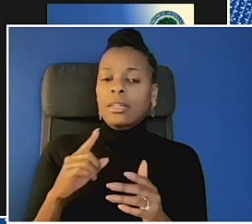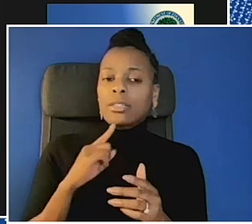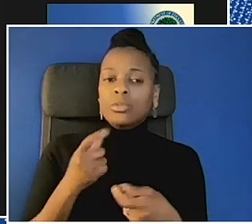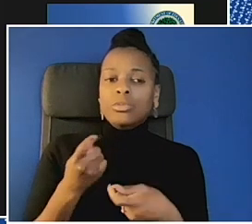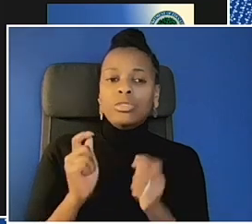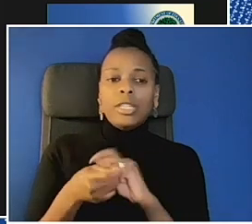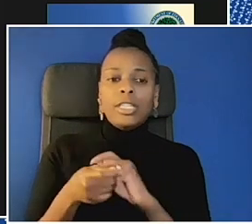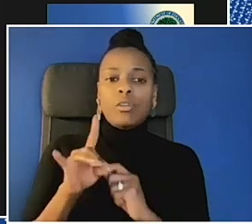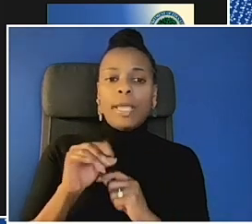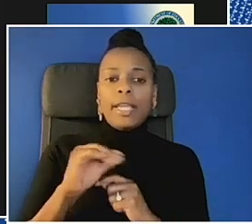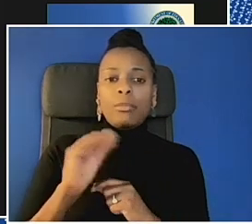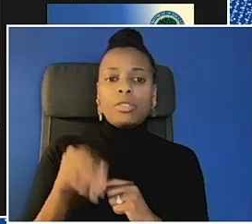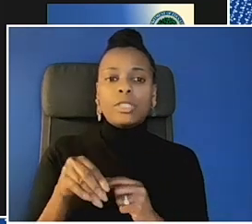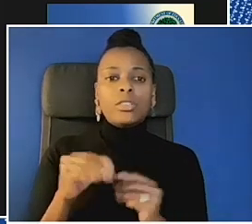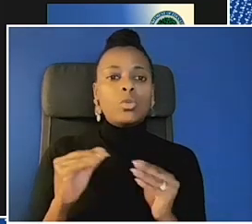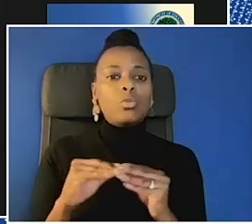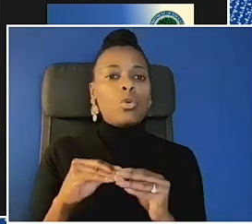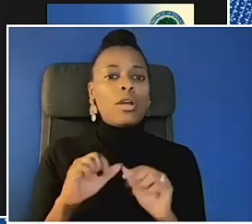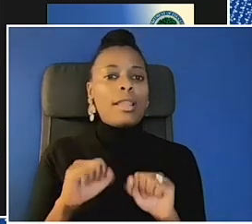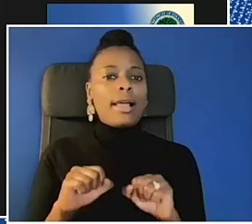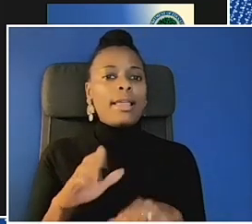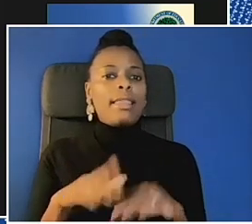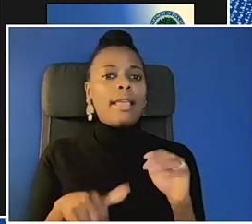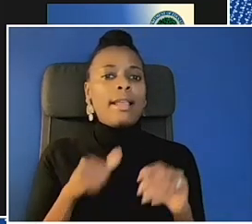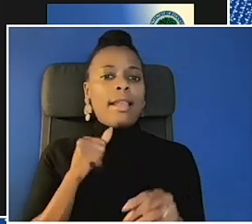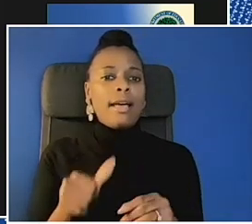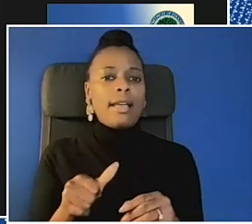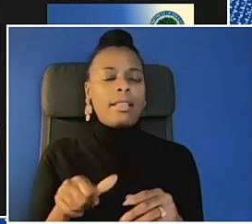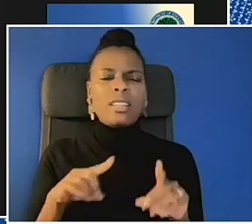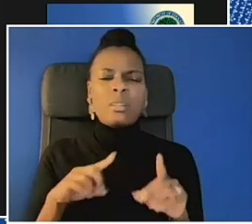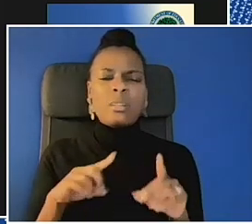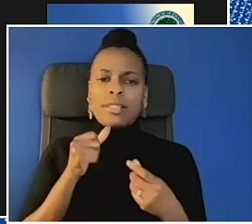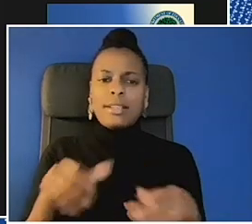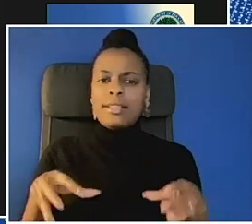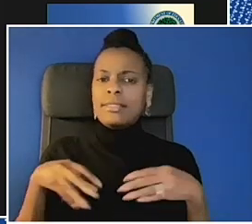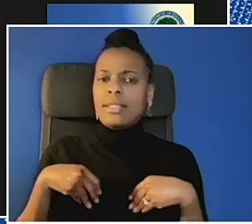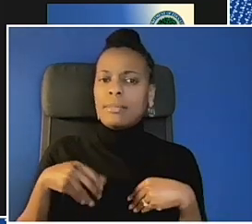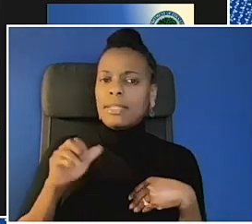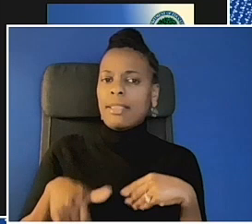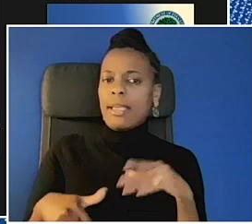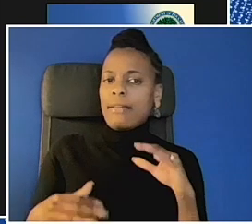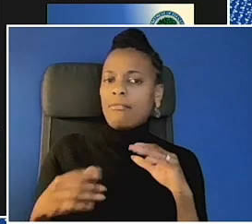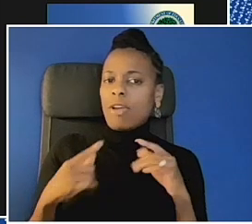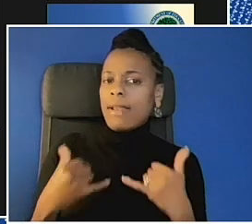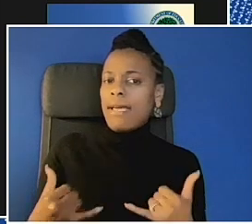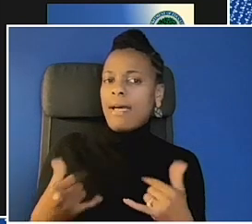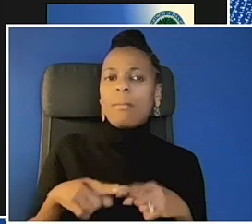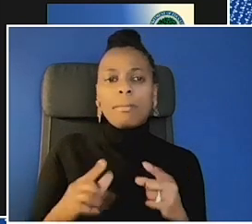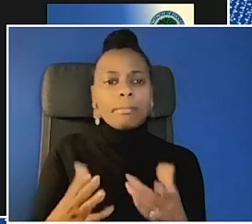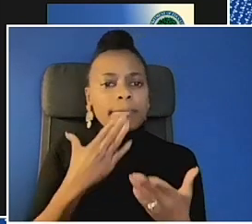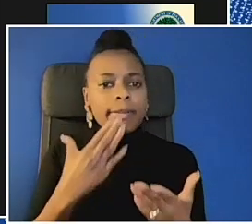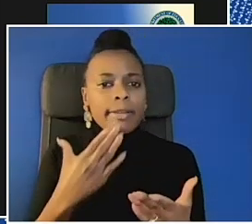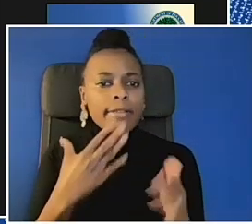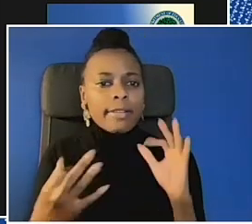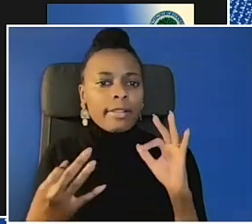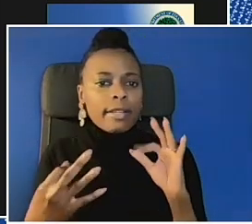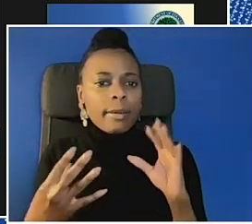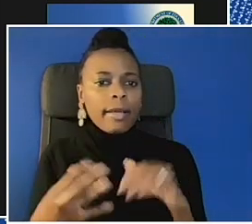The Department has not taken those suggestions at this time, but we appreciate the input we received. We want to point out one more thing from